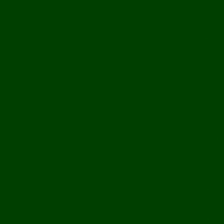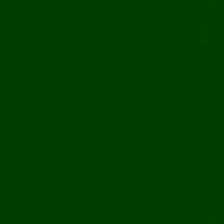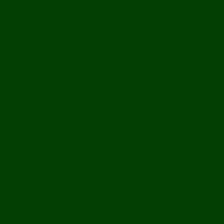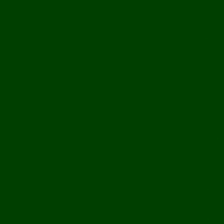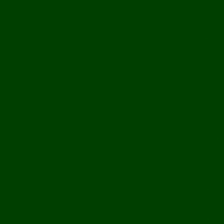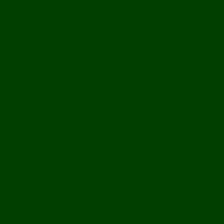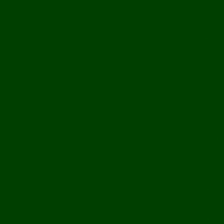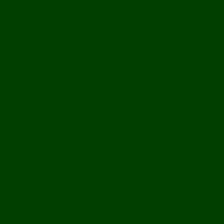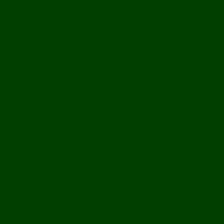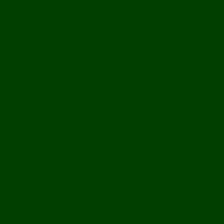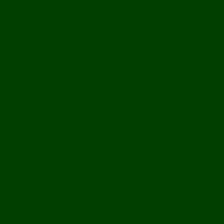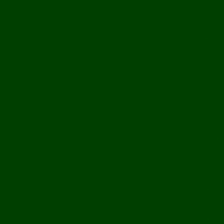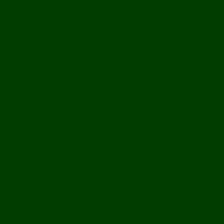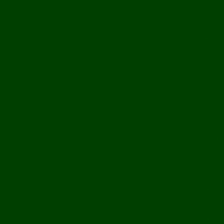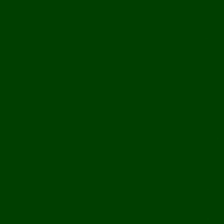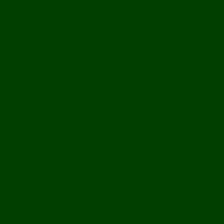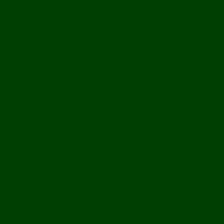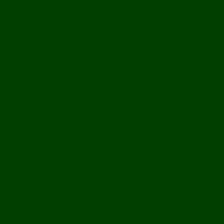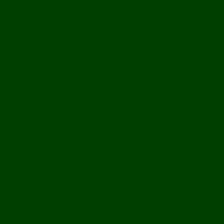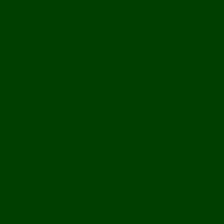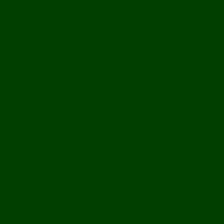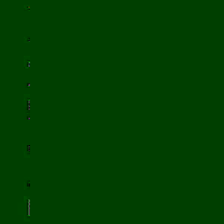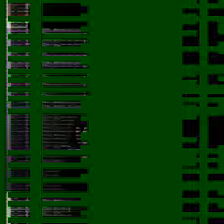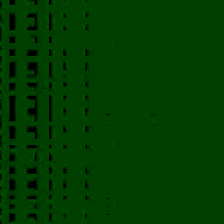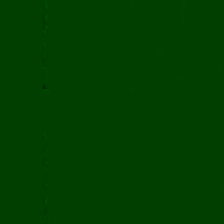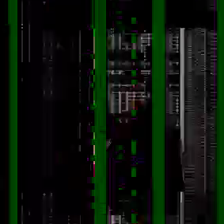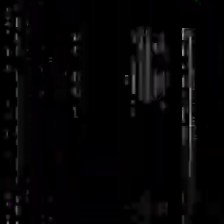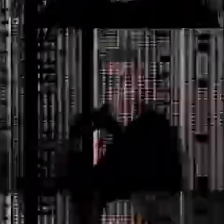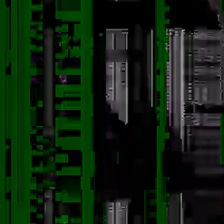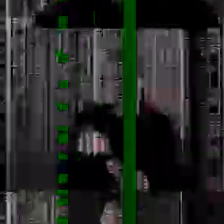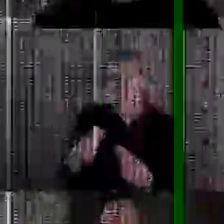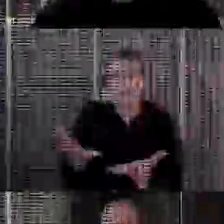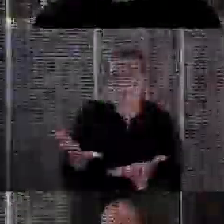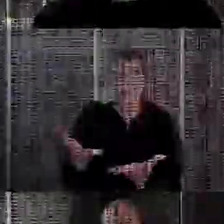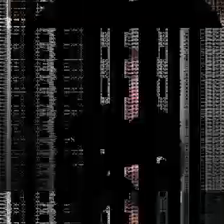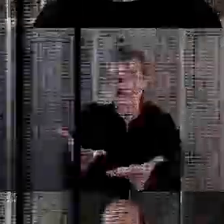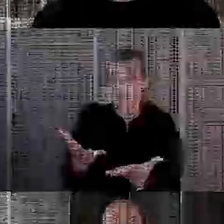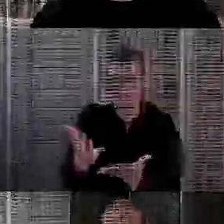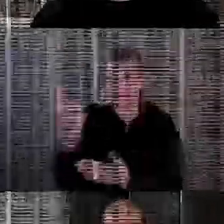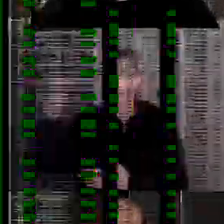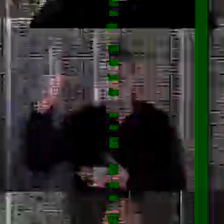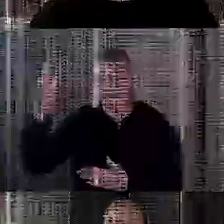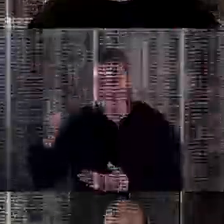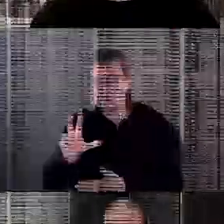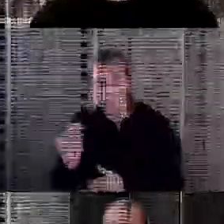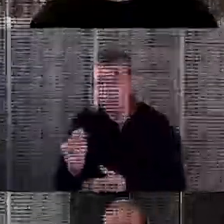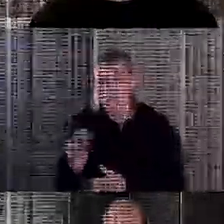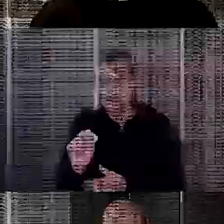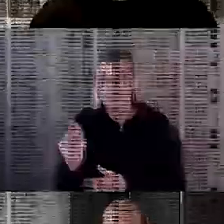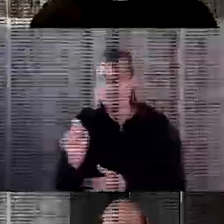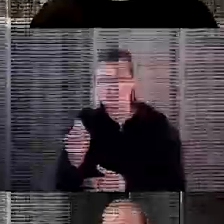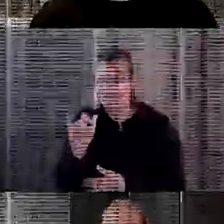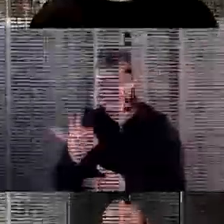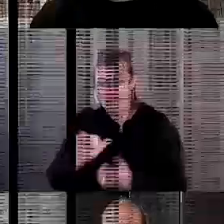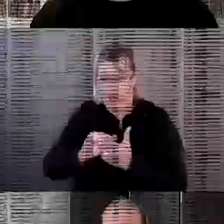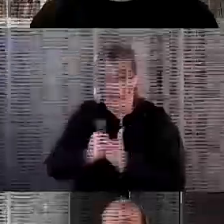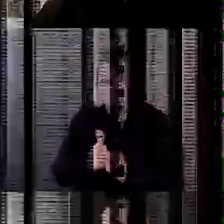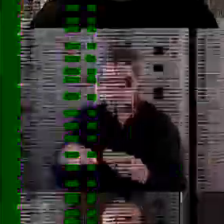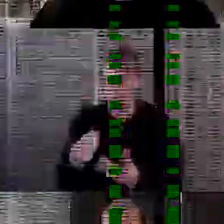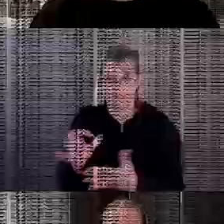it's not just a question of providing something. It's a question of how you provide it. If you